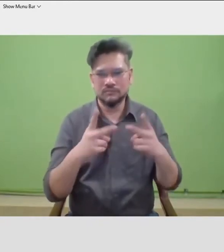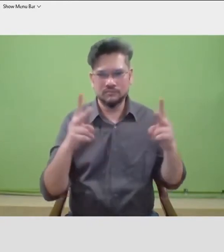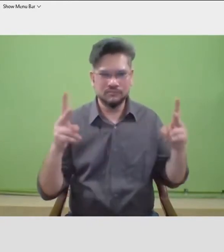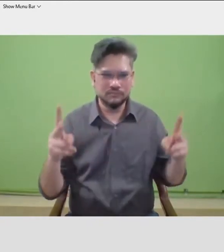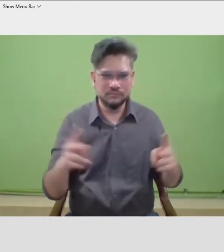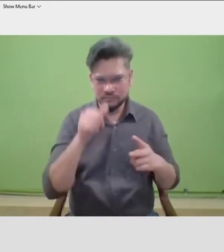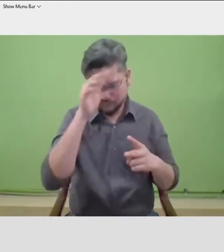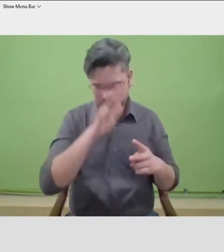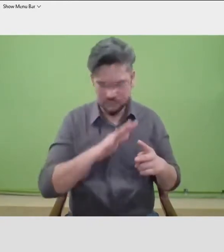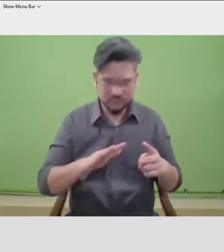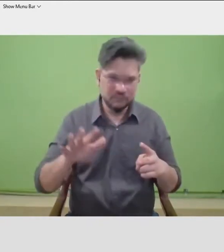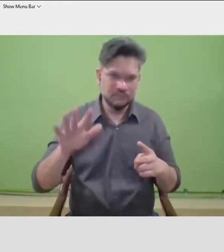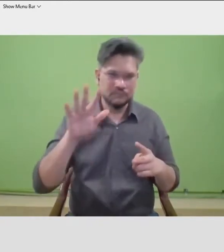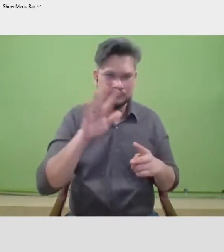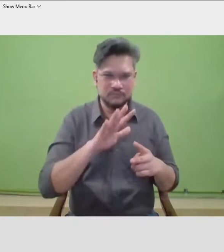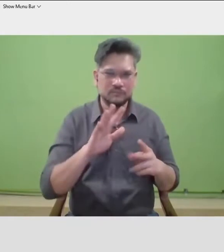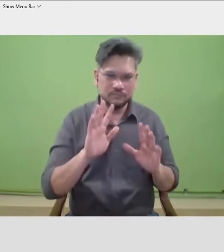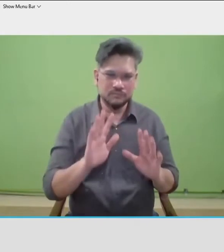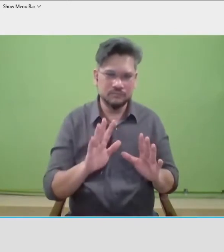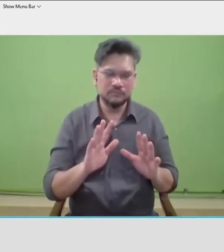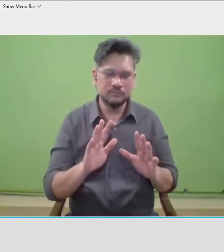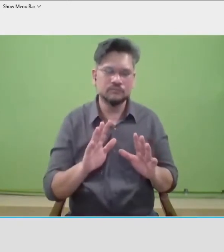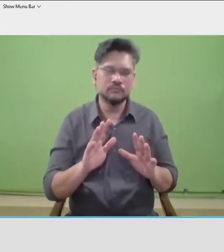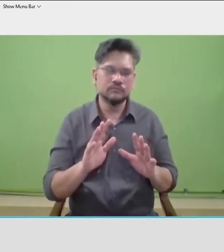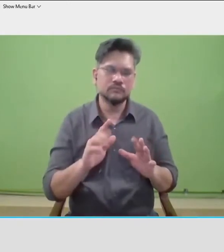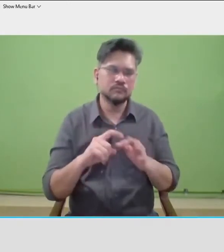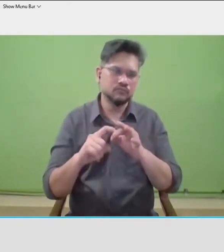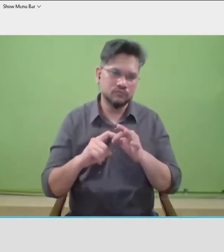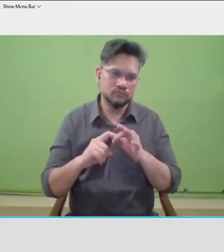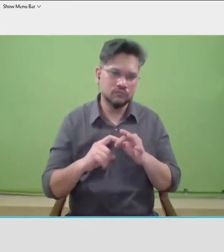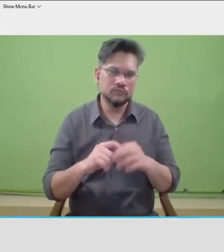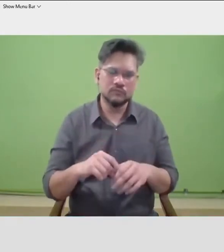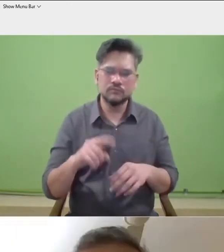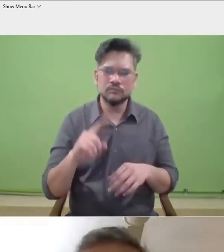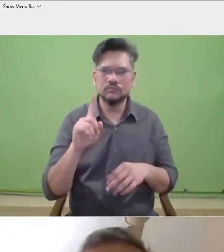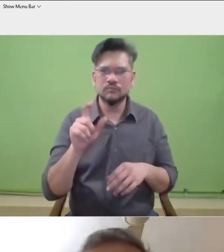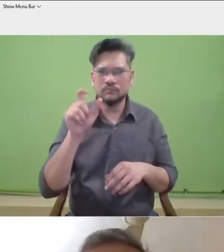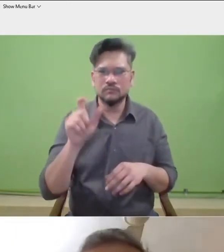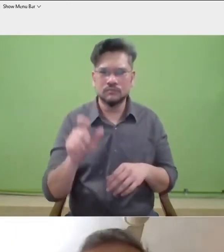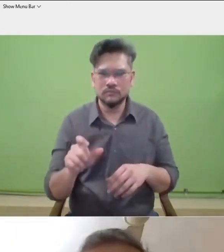and that was a very interesting that someone from Tamil Nadu may find it very difficult to